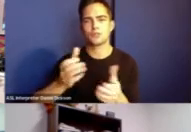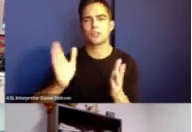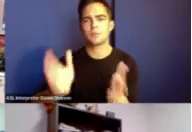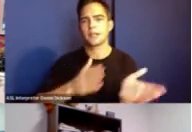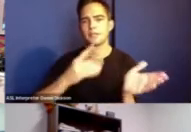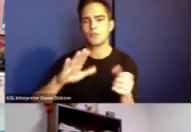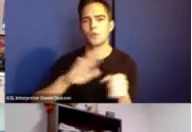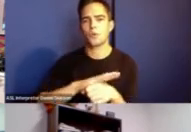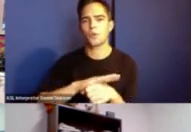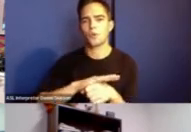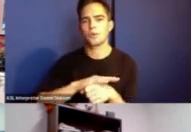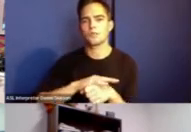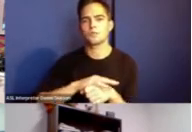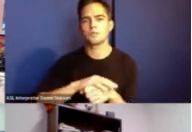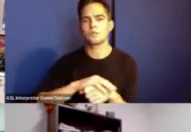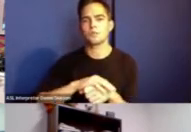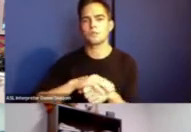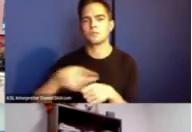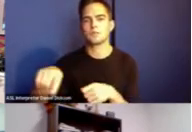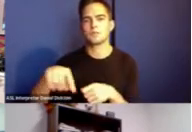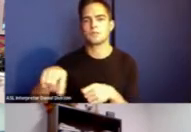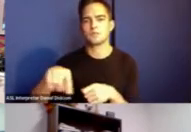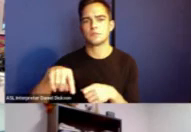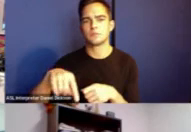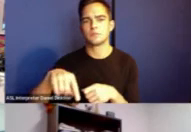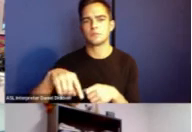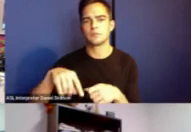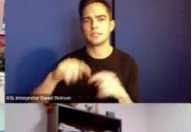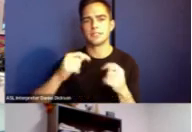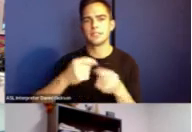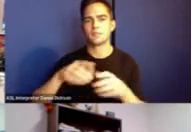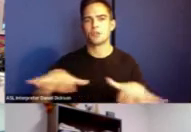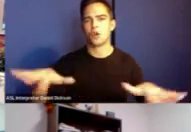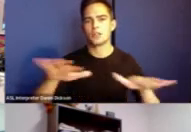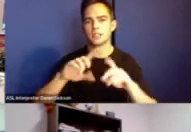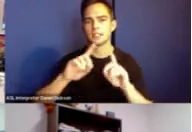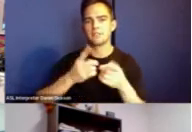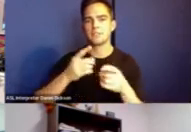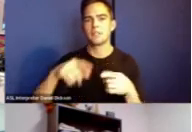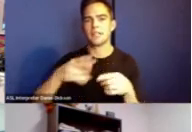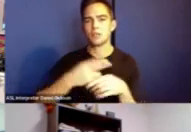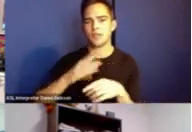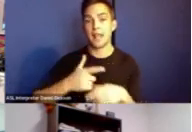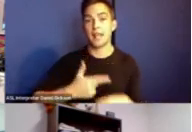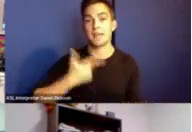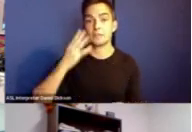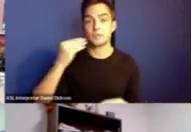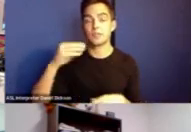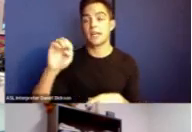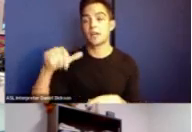nation team. Across the division, and they use that lived experience and equity is being addressed across our